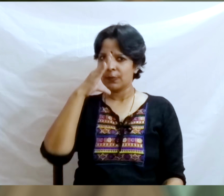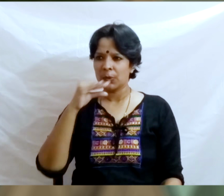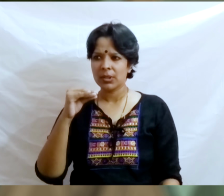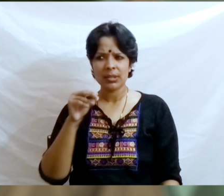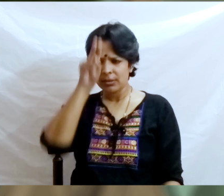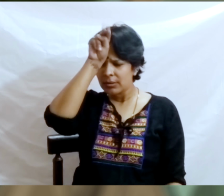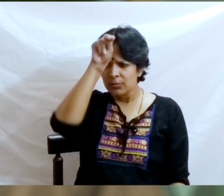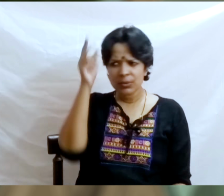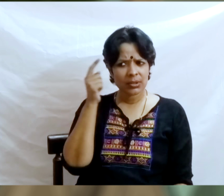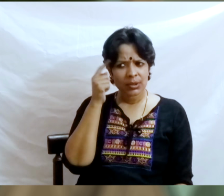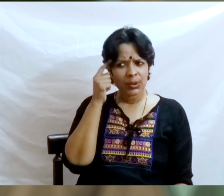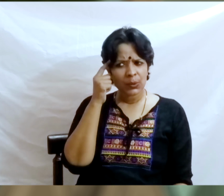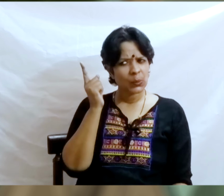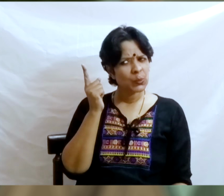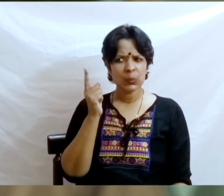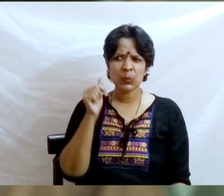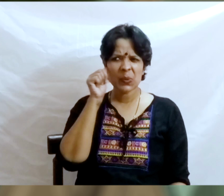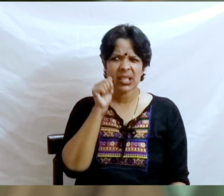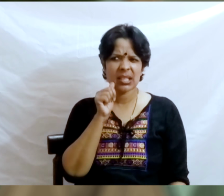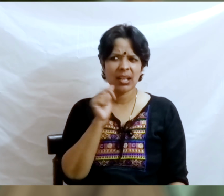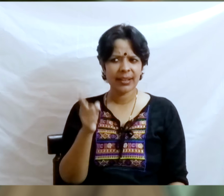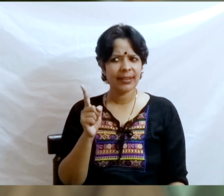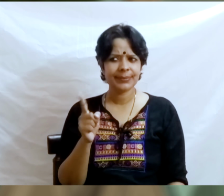and he knew that the fox was here with some wicked plans!